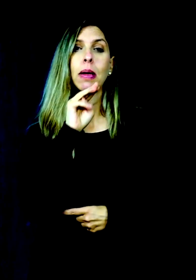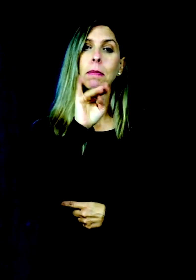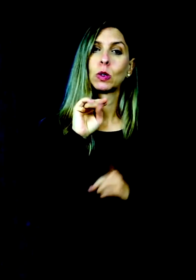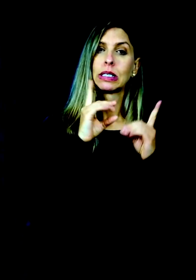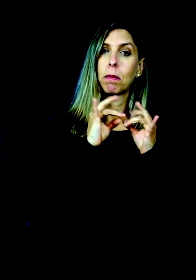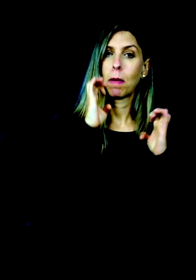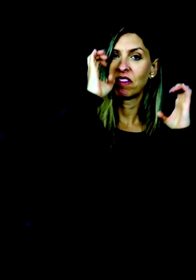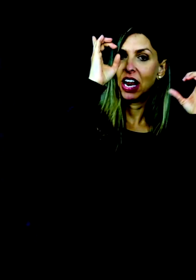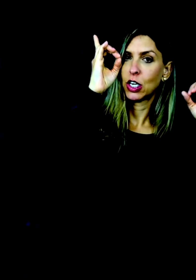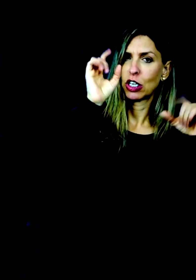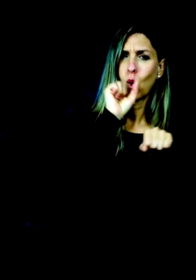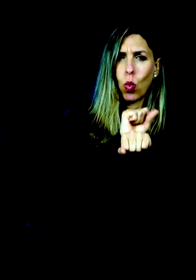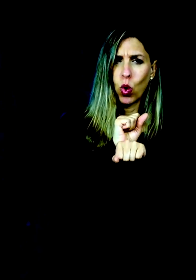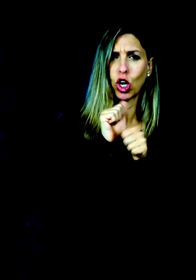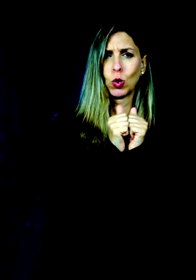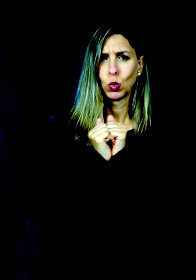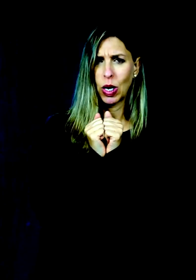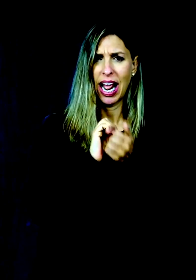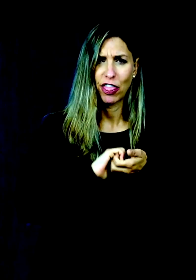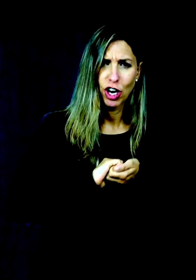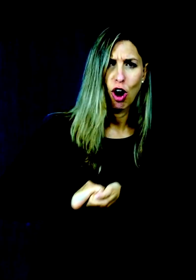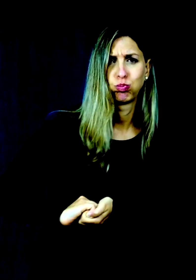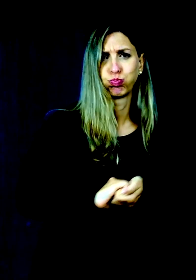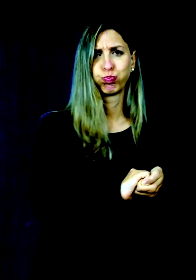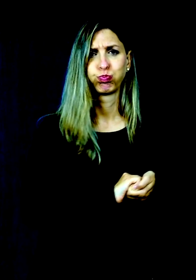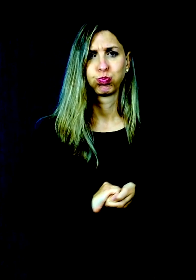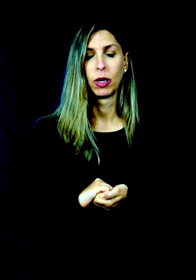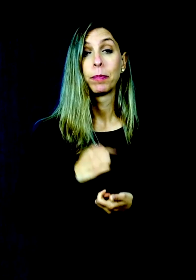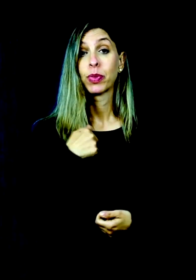identification from their scores, thanks to the memorandum of understanding shared between